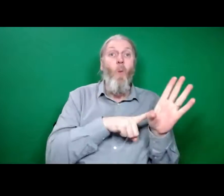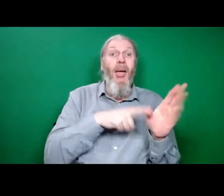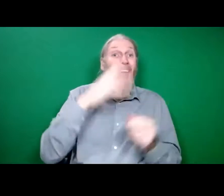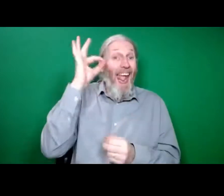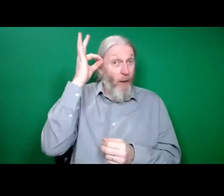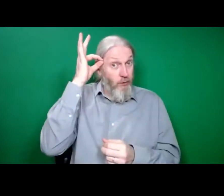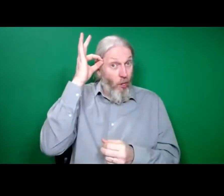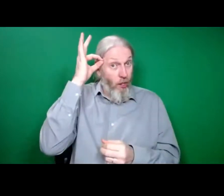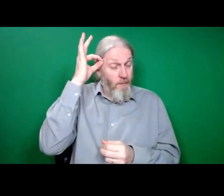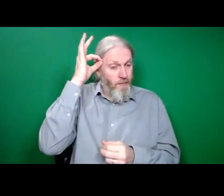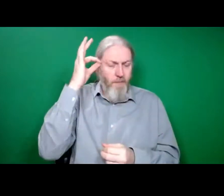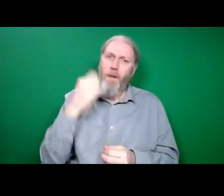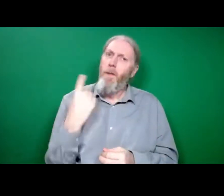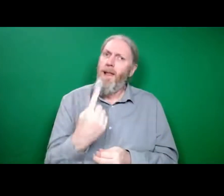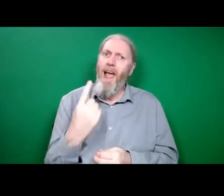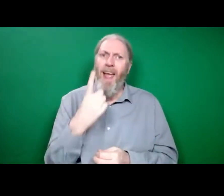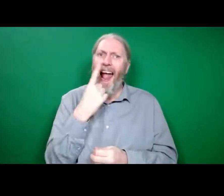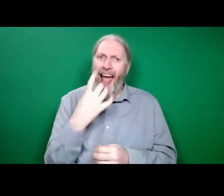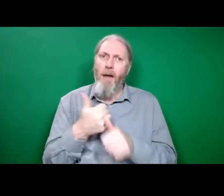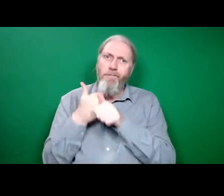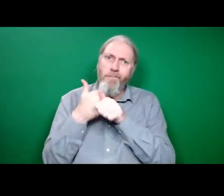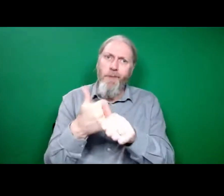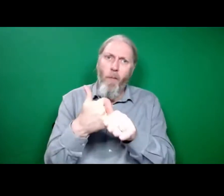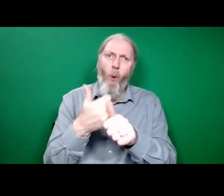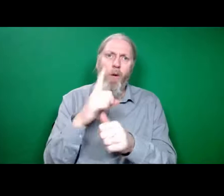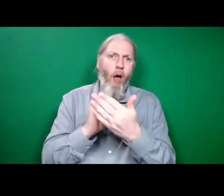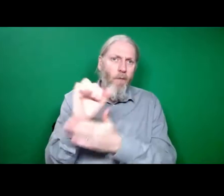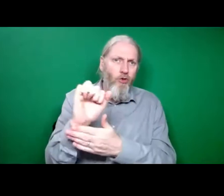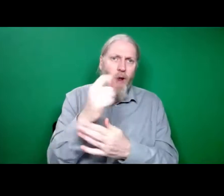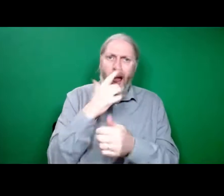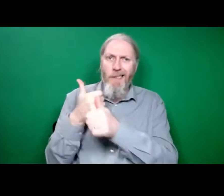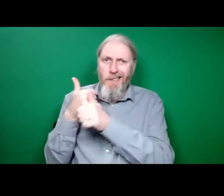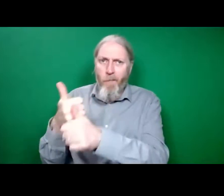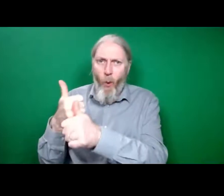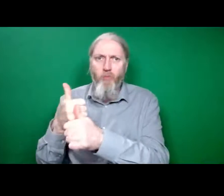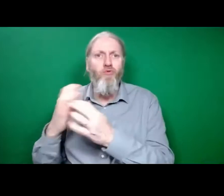what is unique and has really special value to our residents and our visitors.